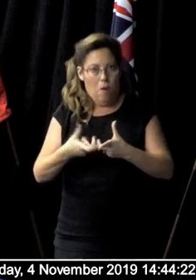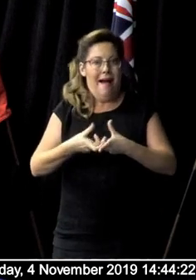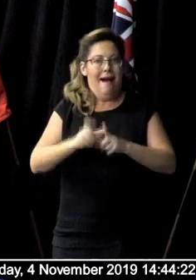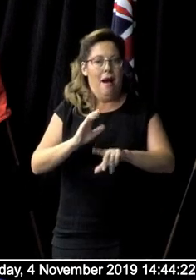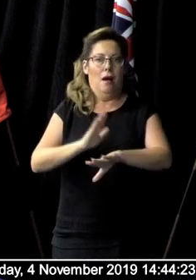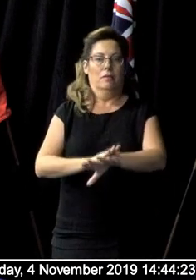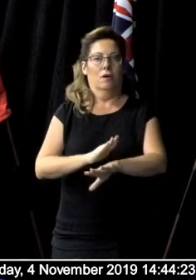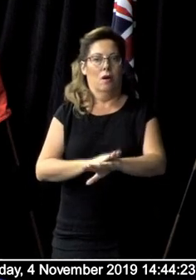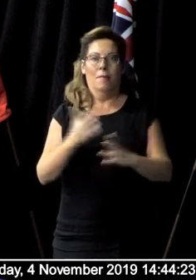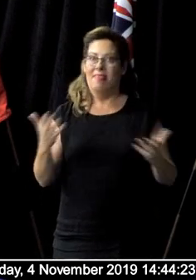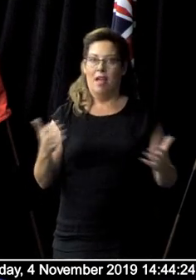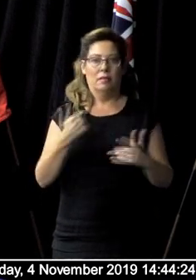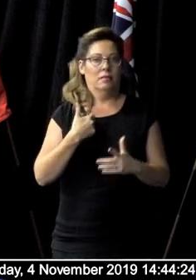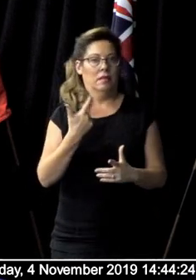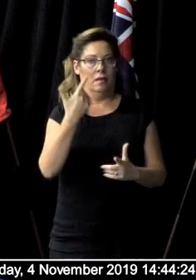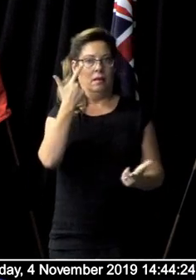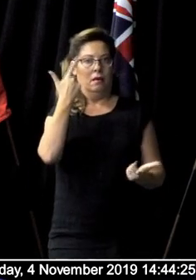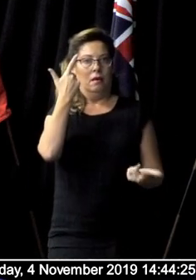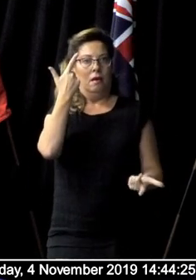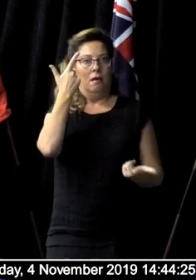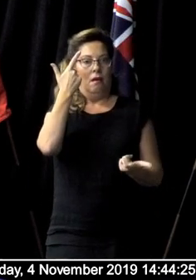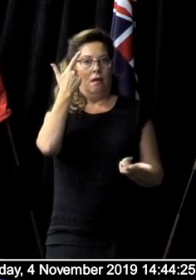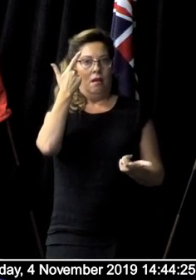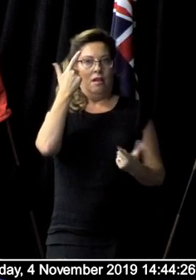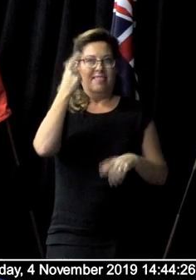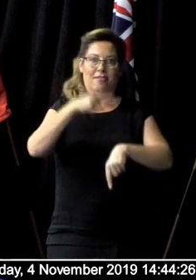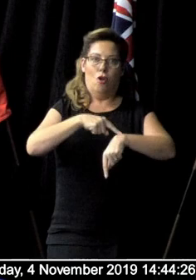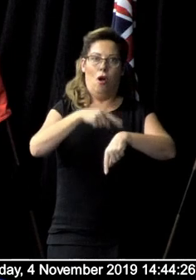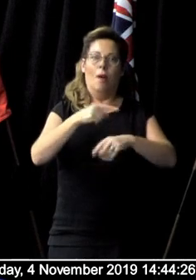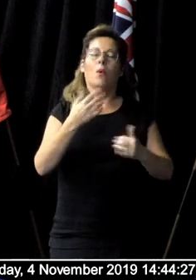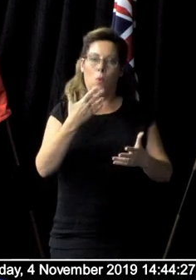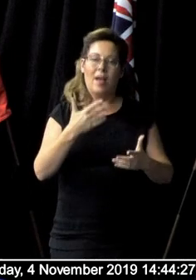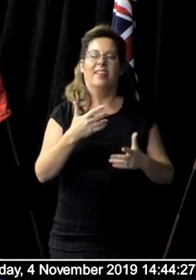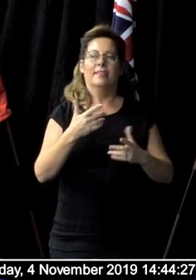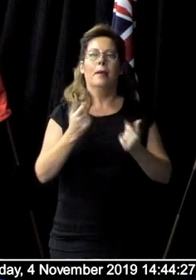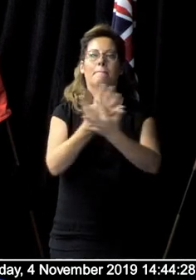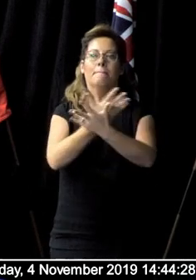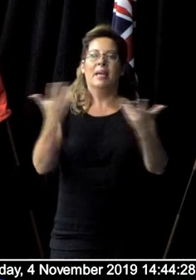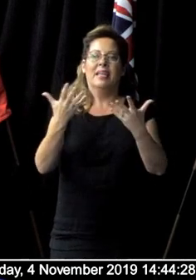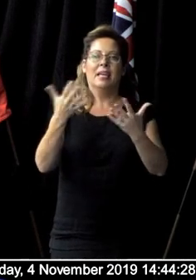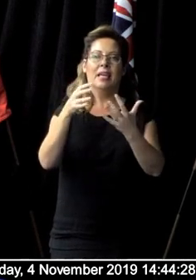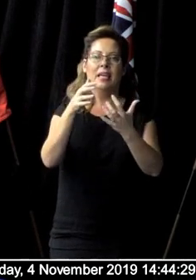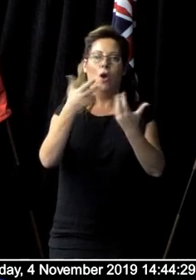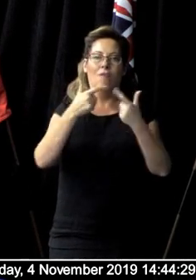should be educated separate from their non-disabled peers also becomes quite strong.